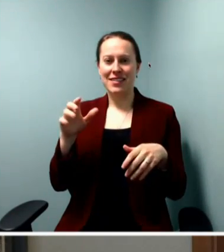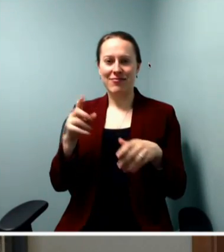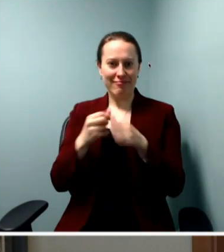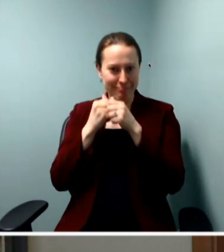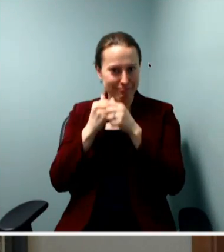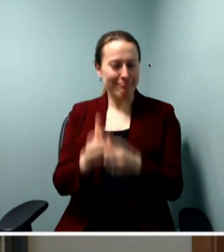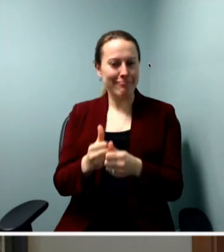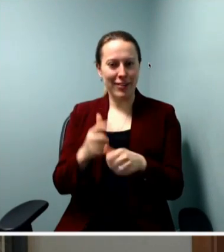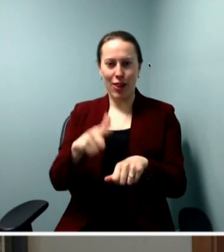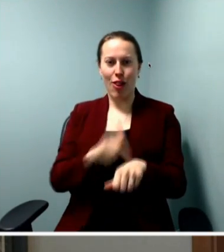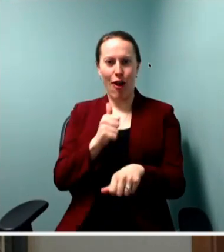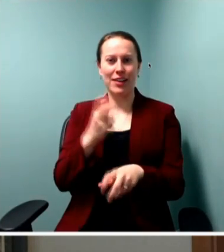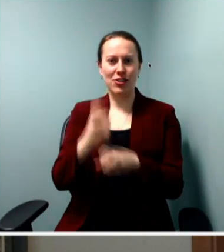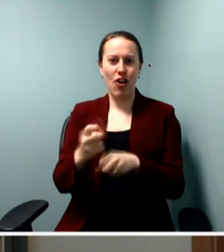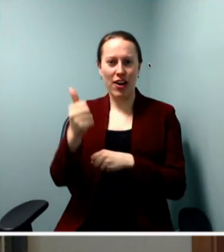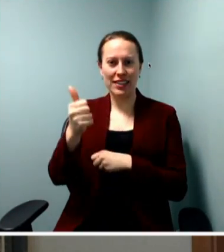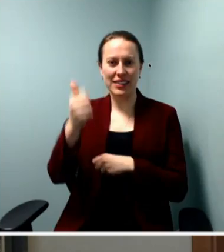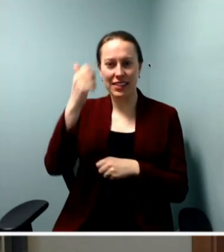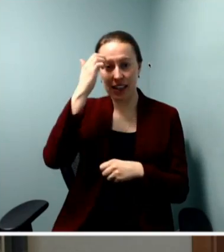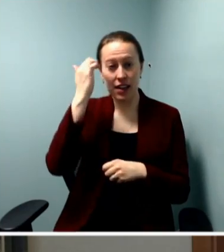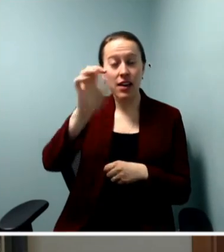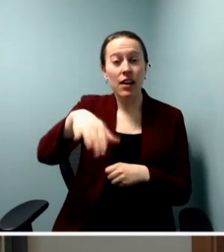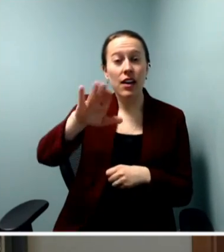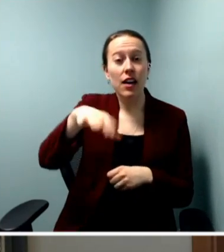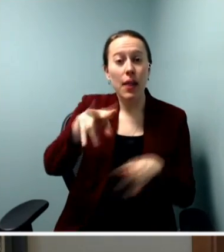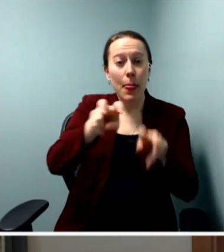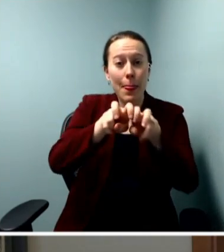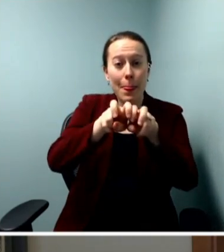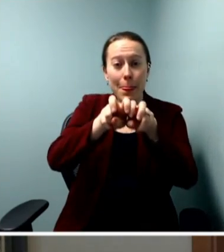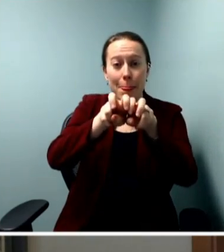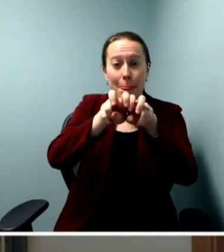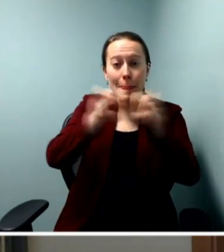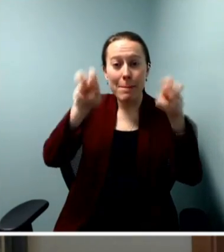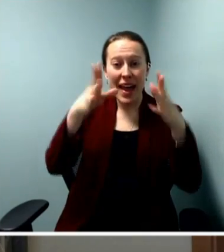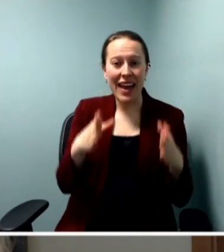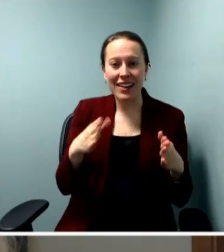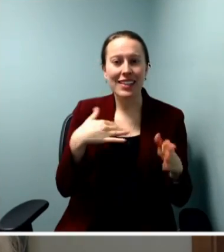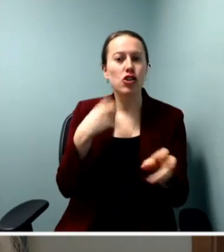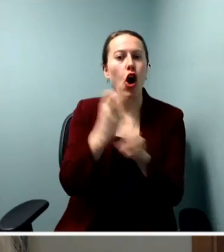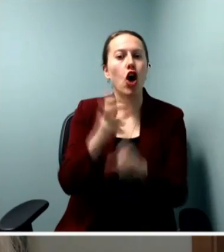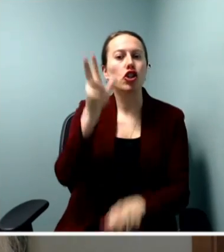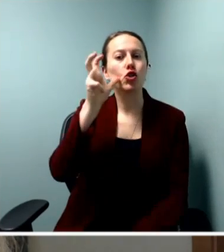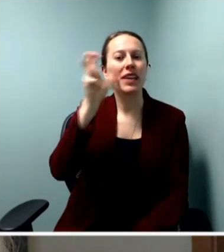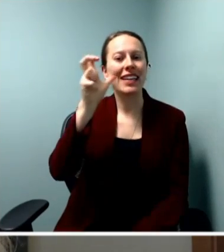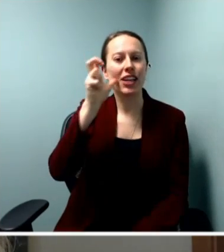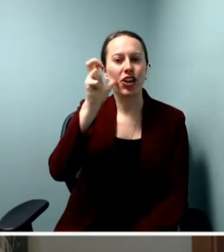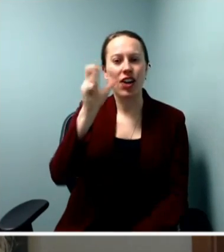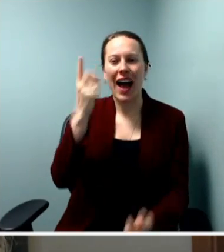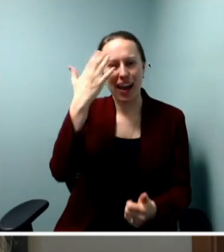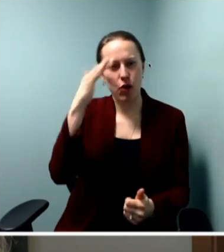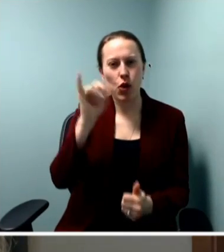maybe not in all of us, but certainly for the panel. So, Judy, what brings you-- motivates you to be here today?